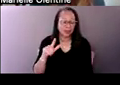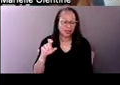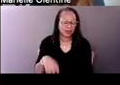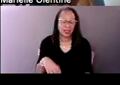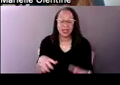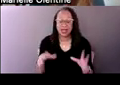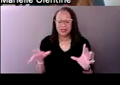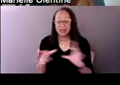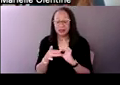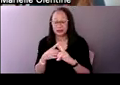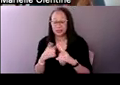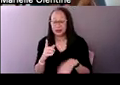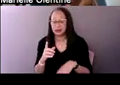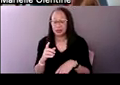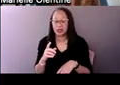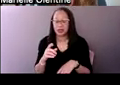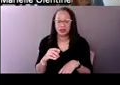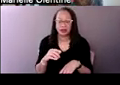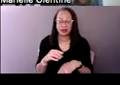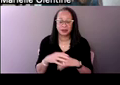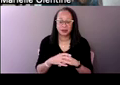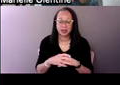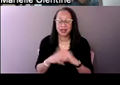festivals will give you a screening fee, but you have